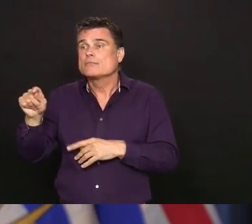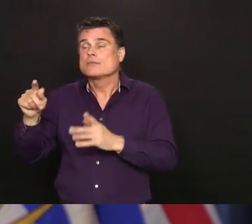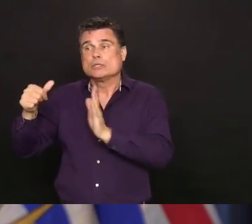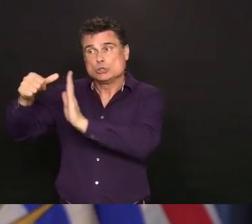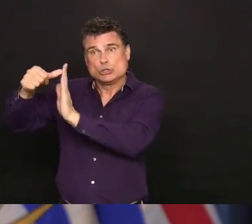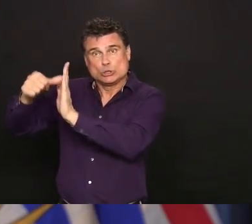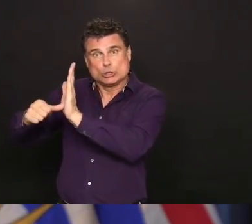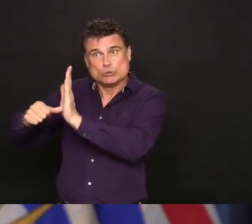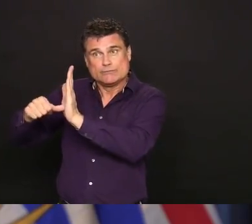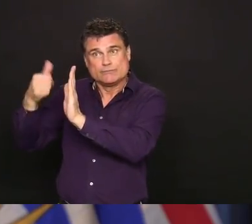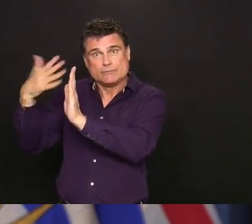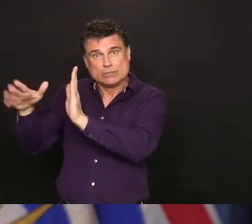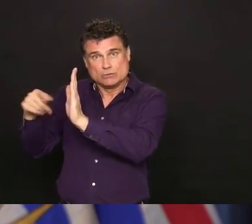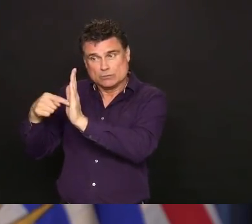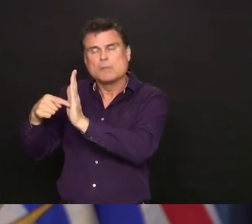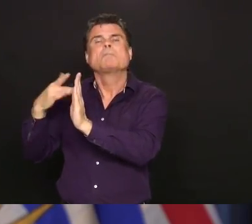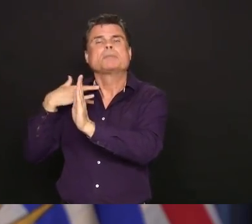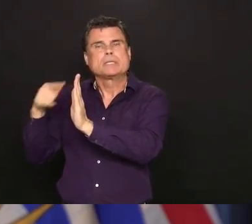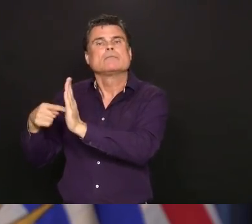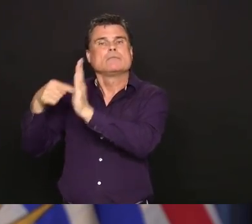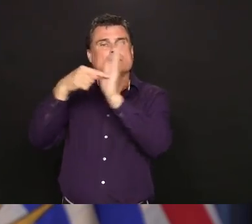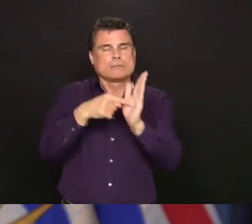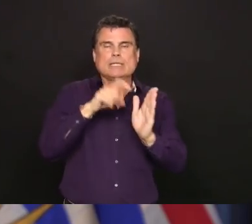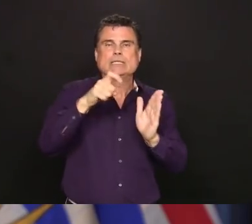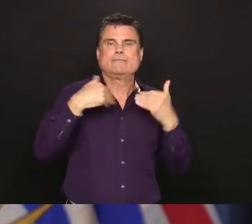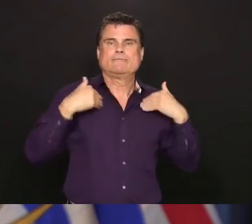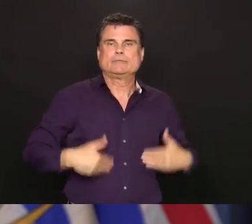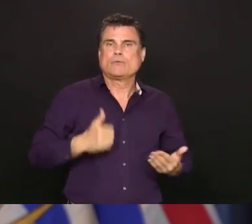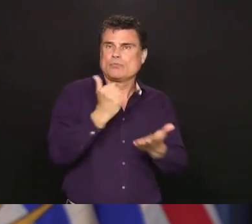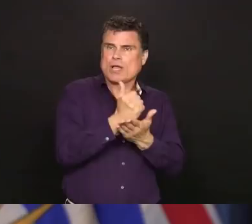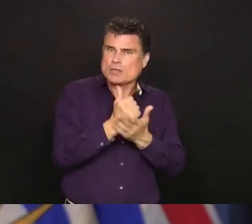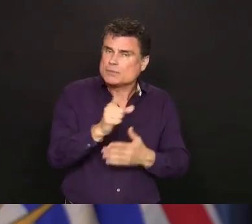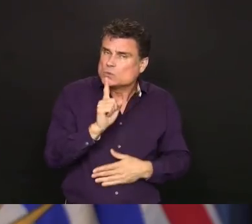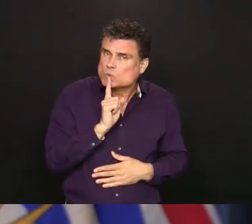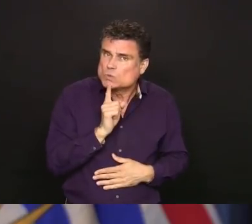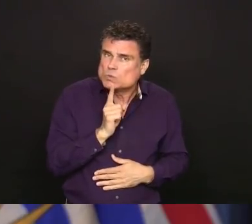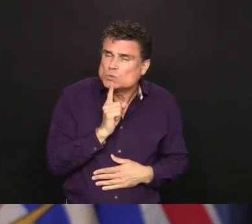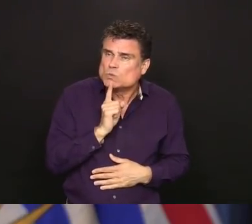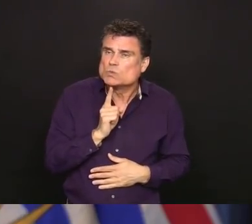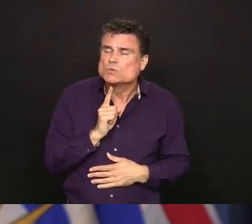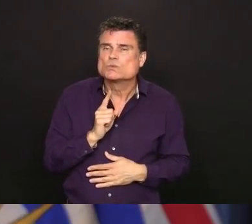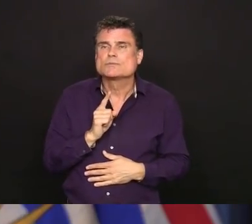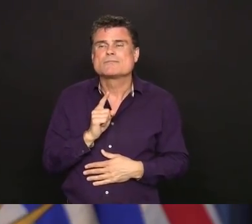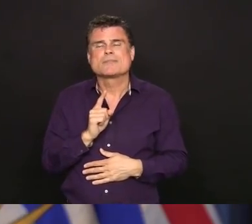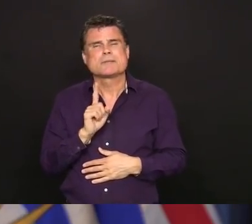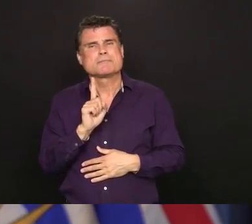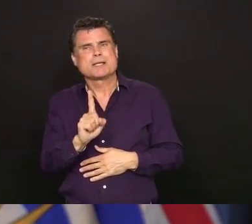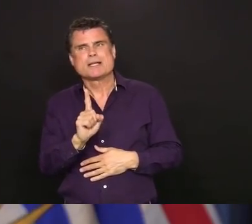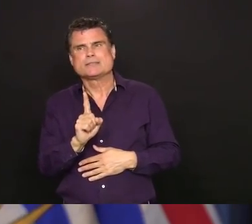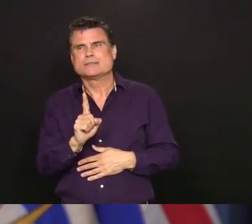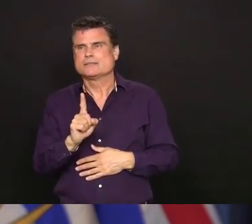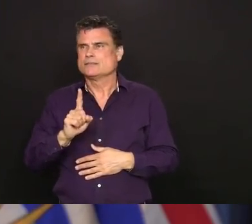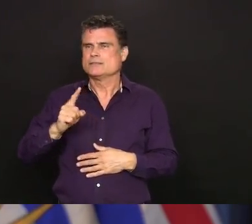but we need to do it in the context that recognizes that we are at risk as a community and